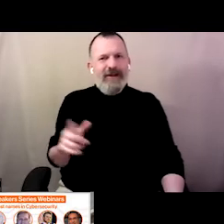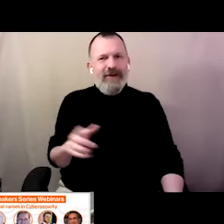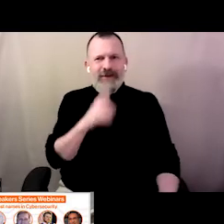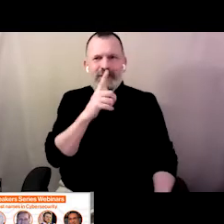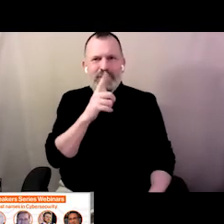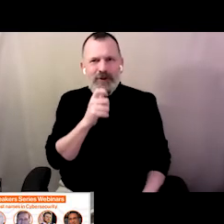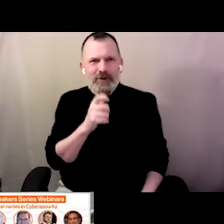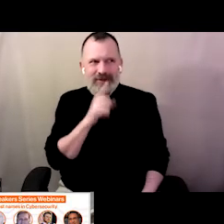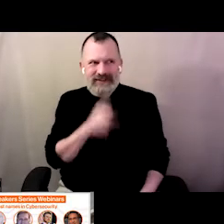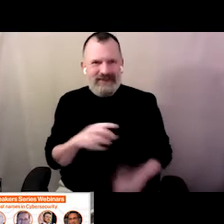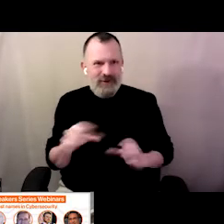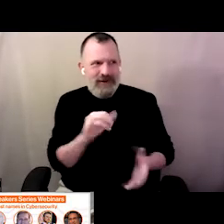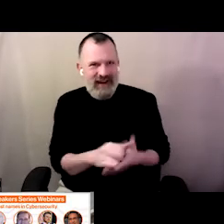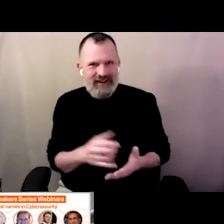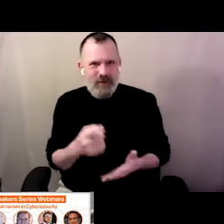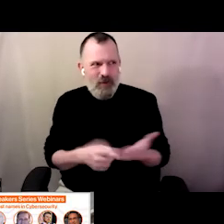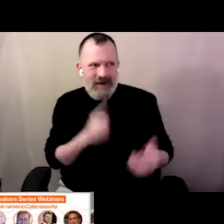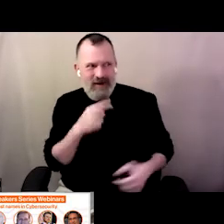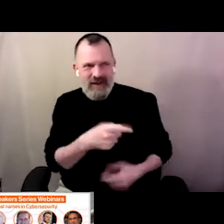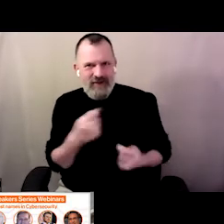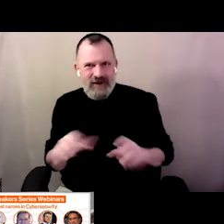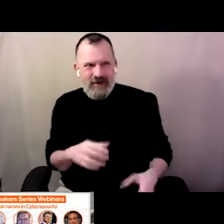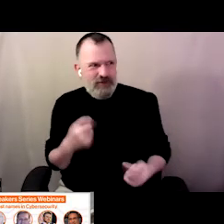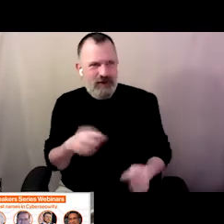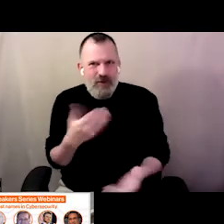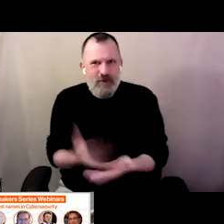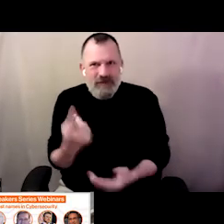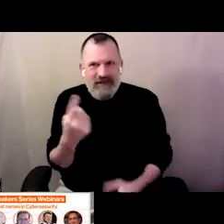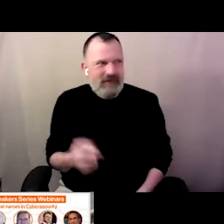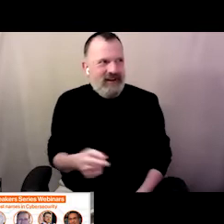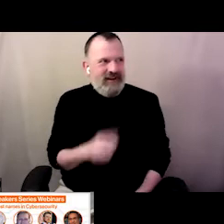what are they trying to do. Are they trying to prove something is this retaliatory after the